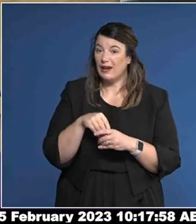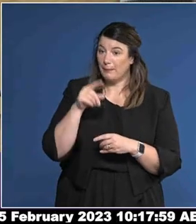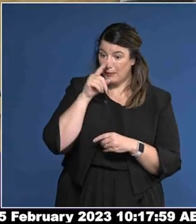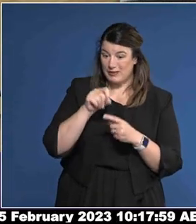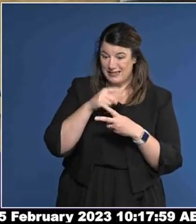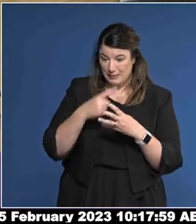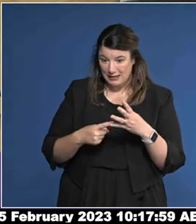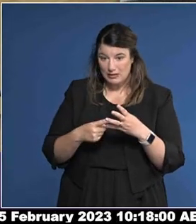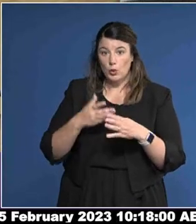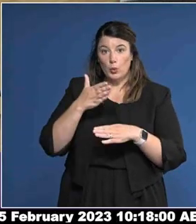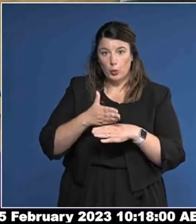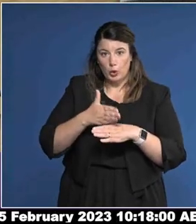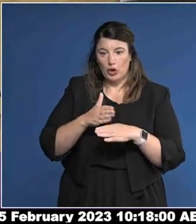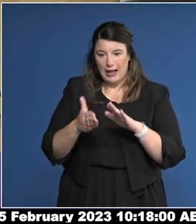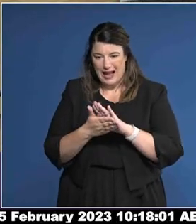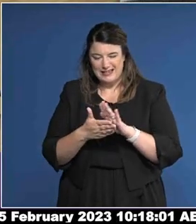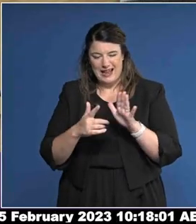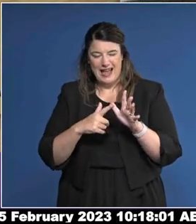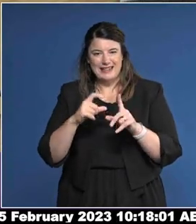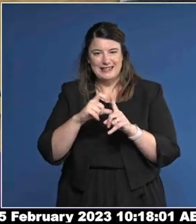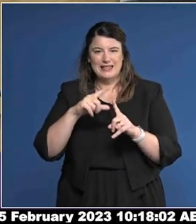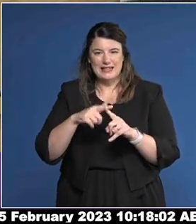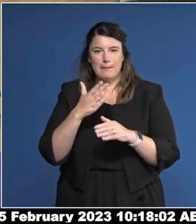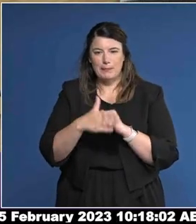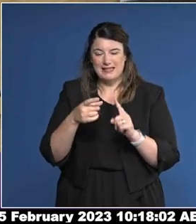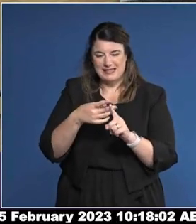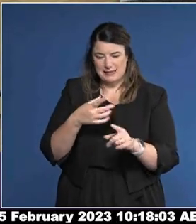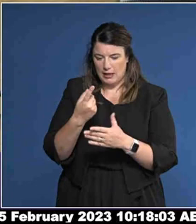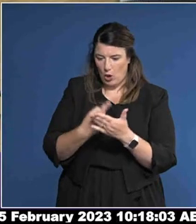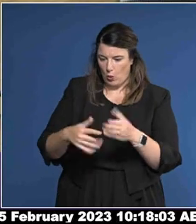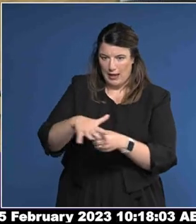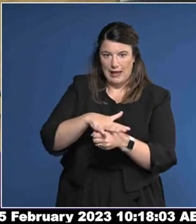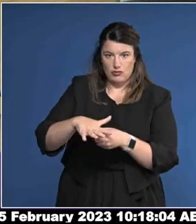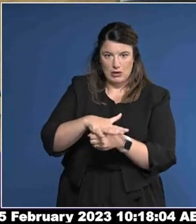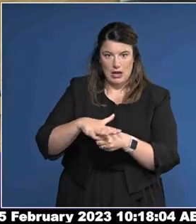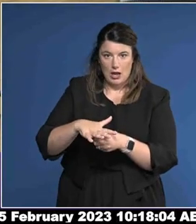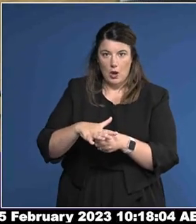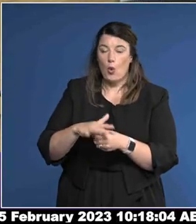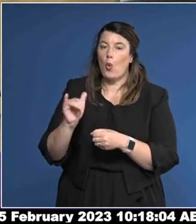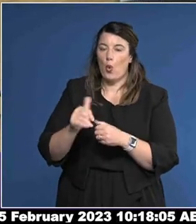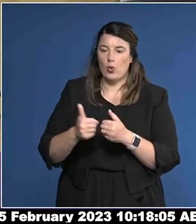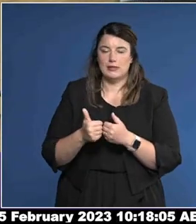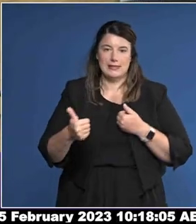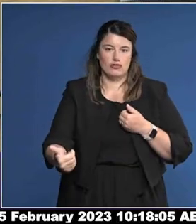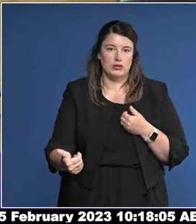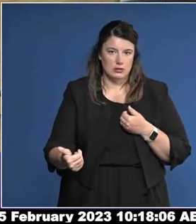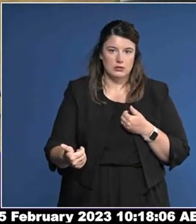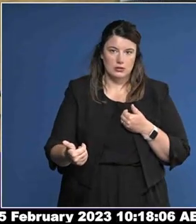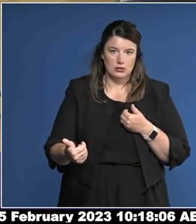employees working in the ADE or is it exclusive of that cohort and it's focusing on